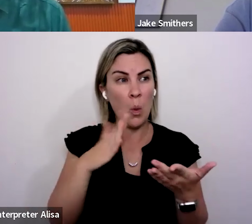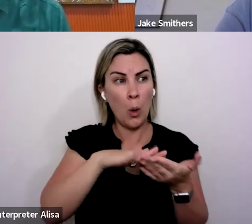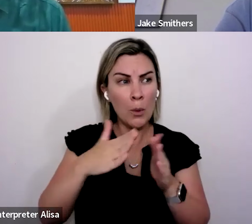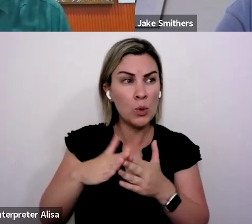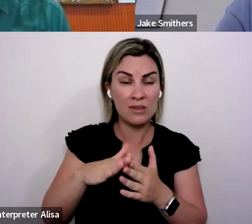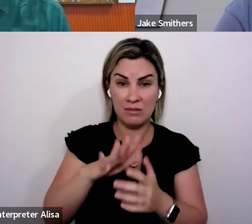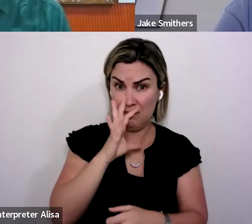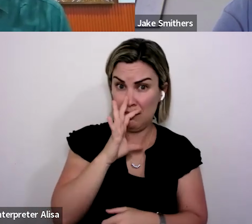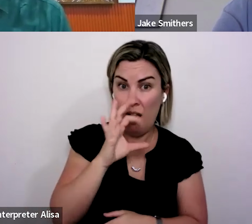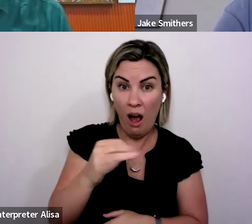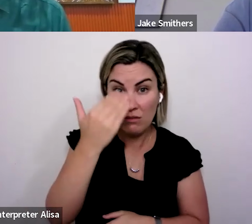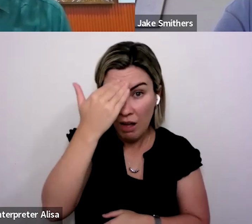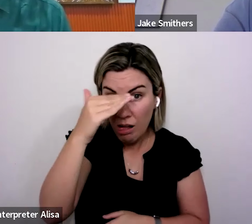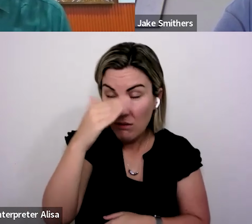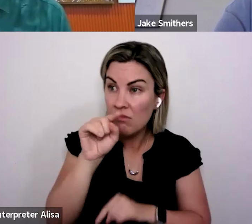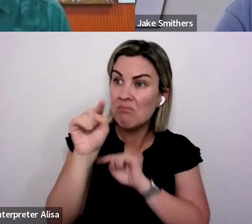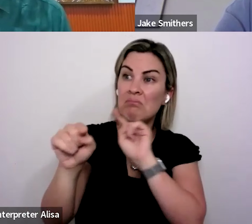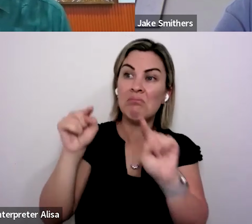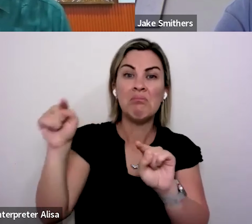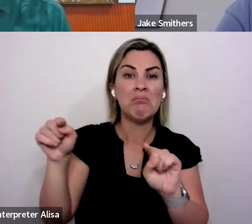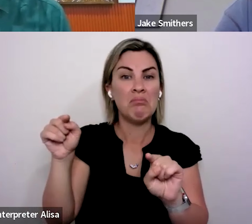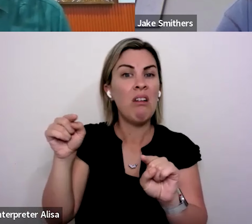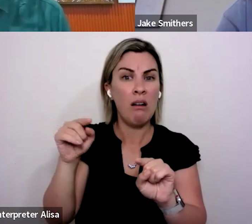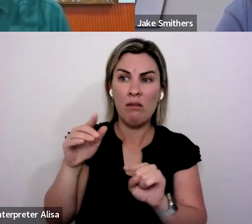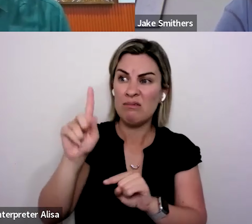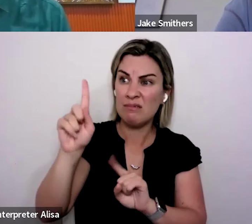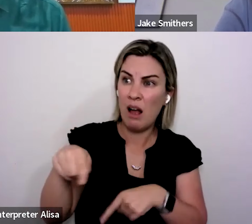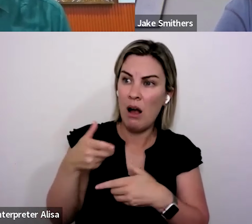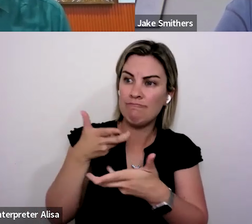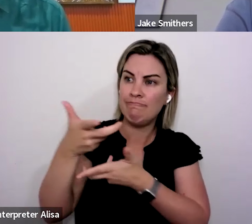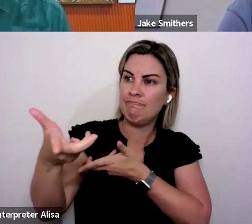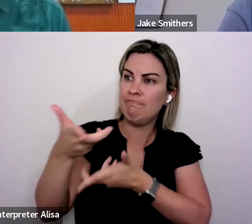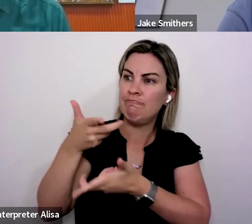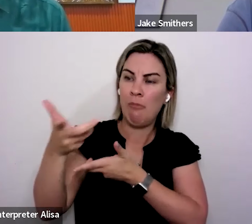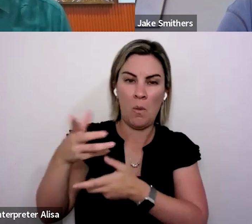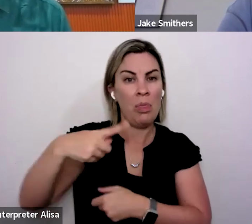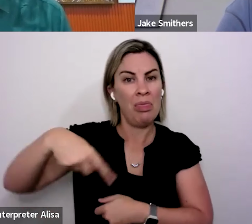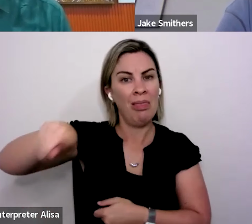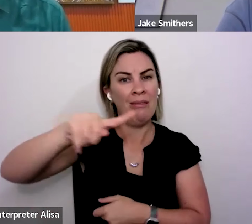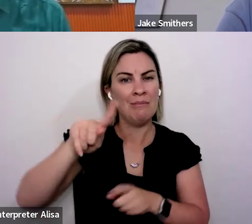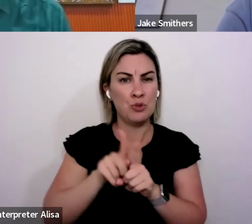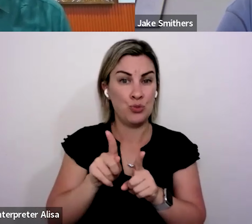and start that dialogue and relationship. But I guess most important from what we do at Artist Services is if you have any questions,